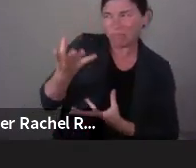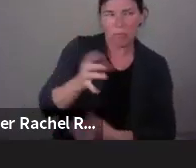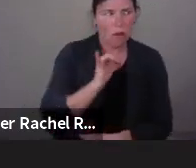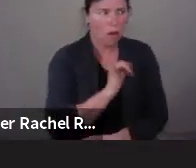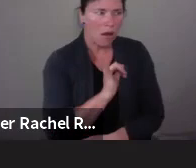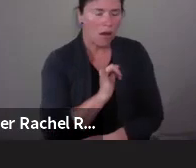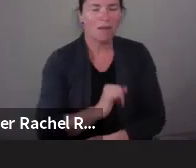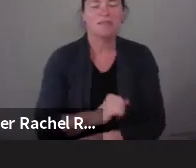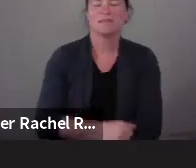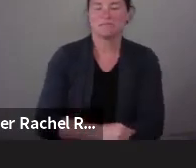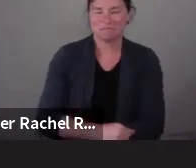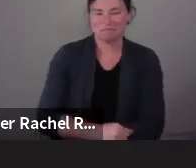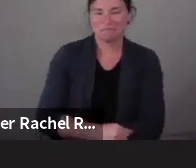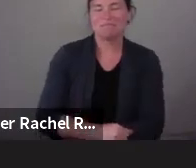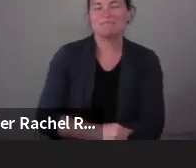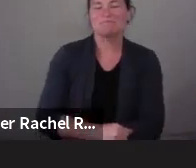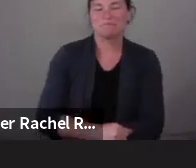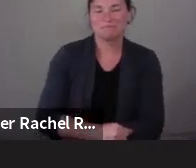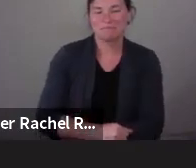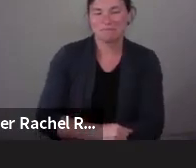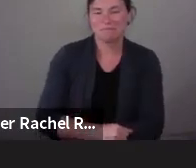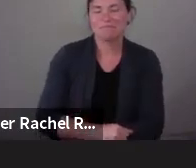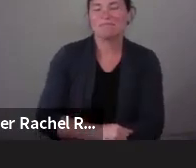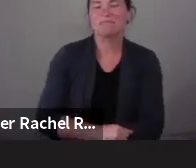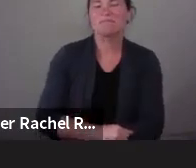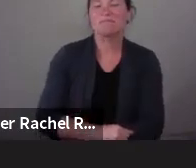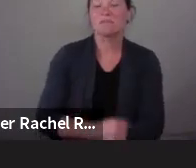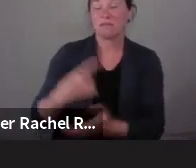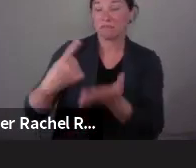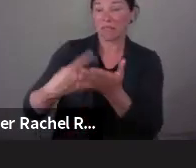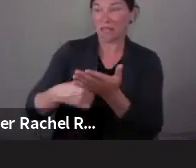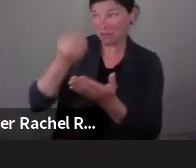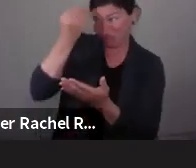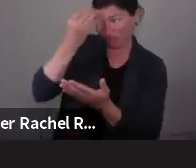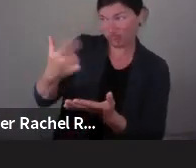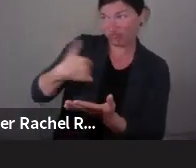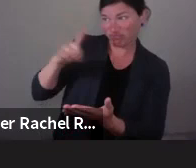share them their disability.